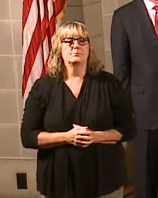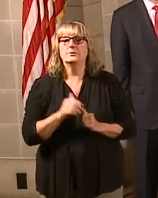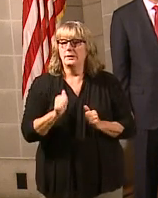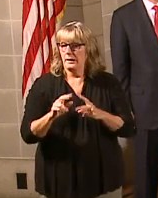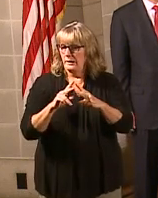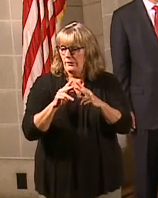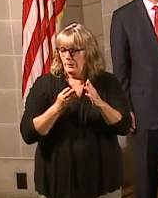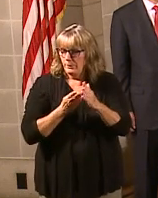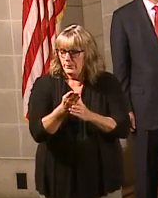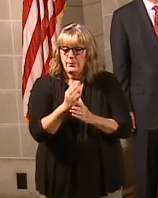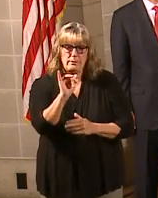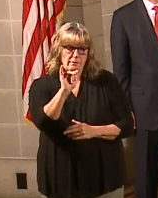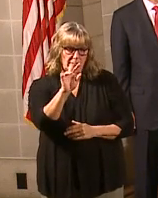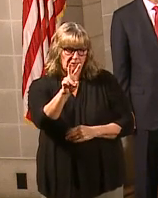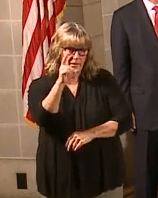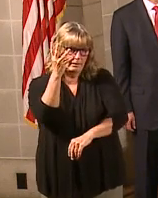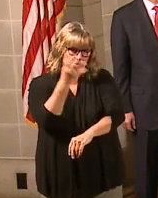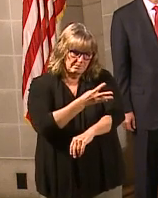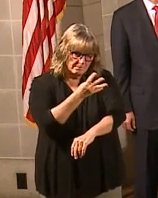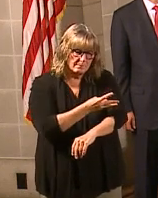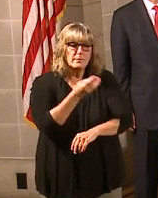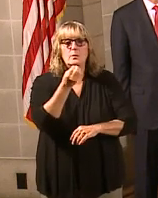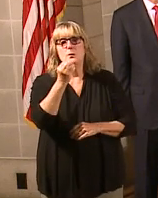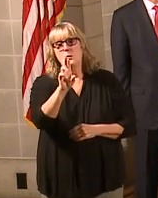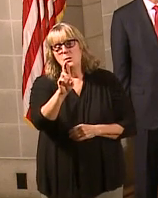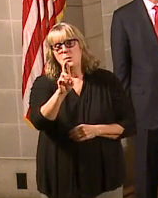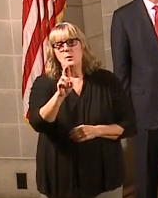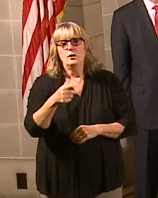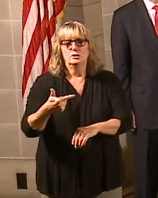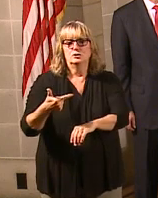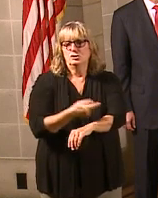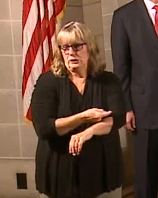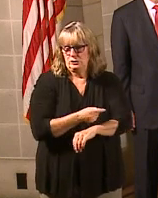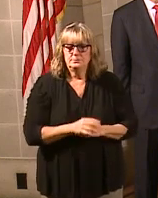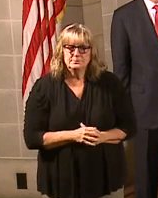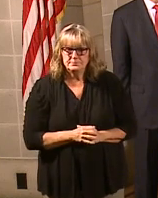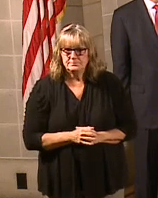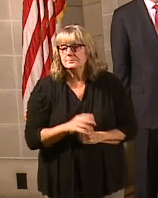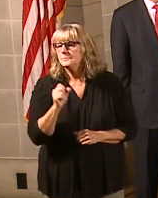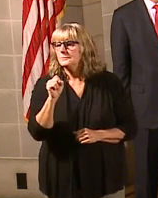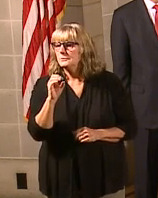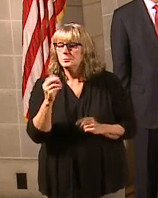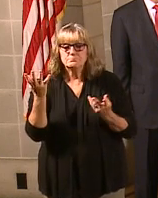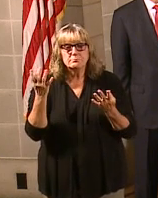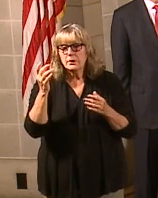VACCINATED BUT HAVE IMMUNO